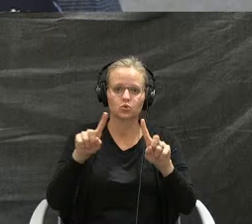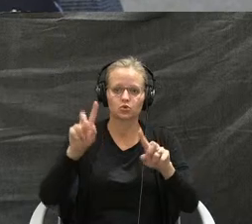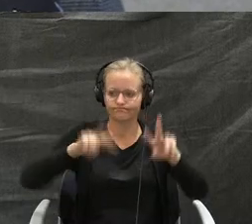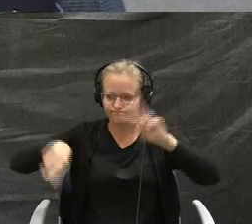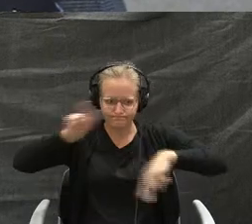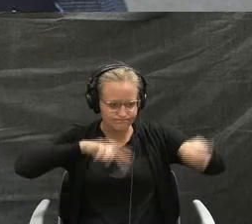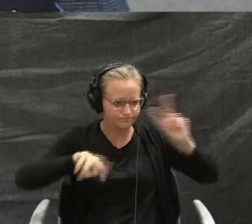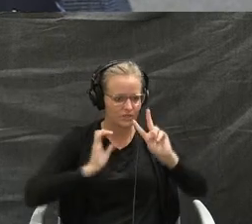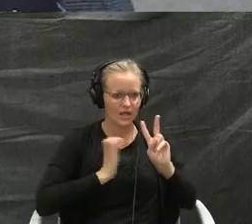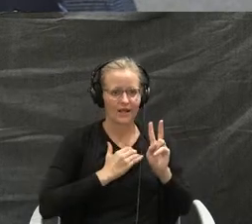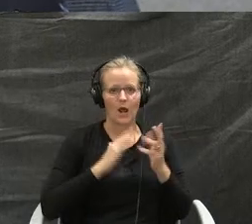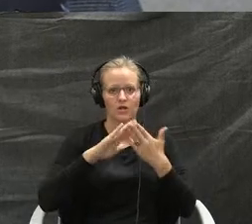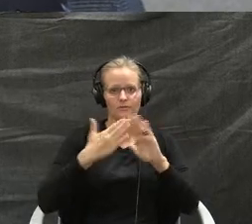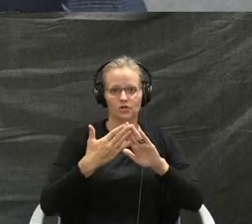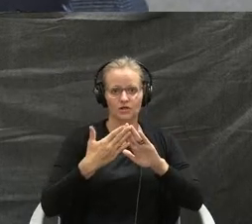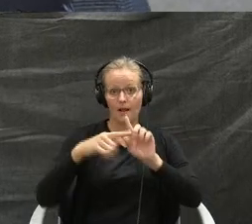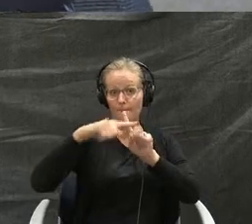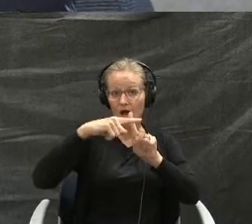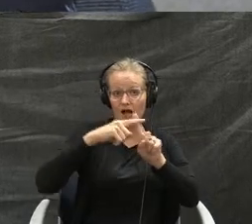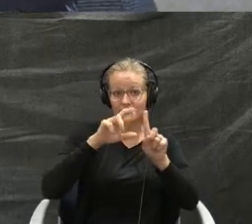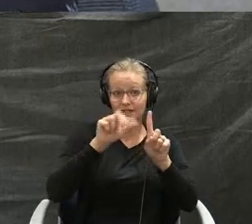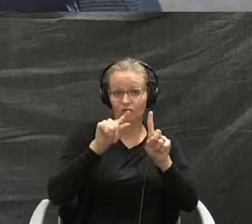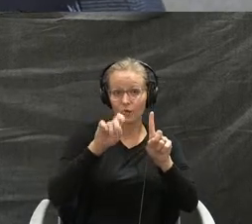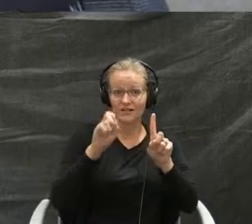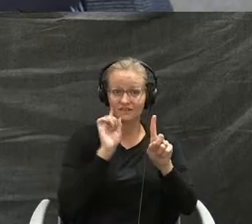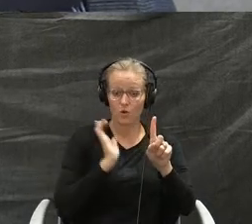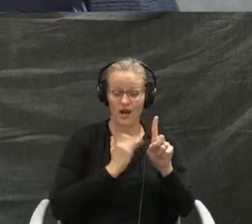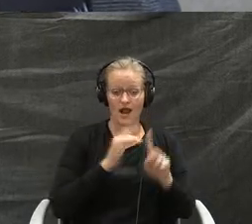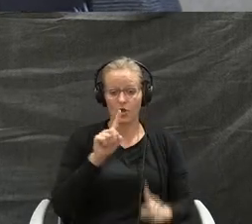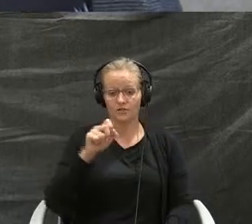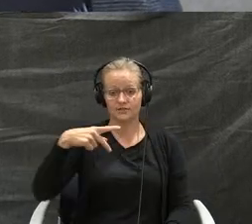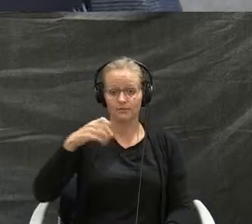COVID-19 in our district zip codes are low as reported by the